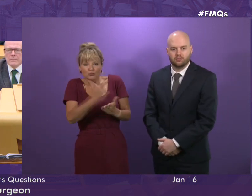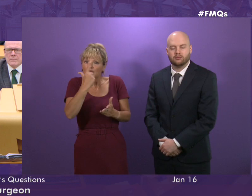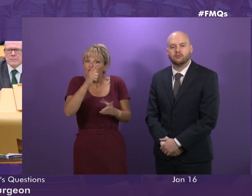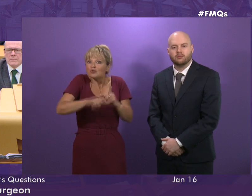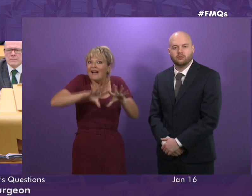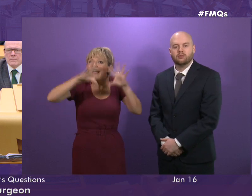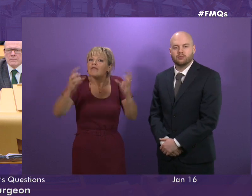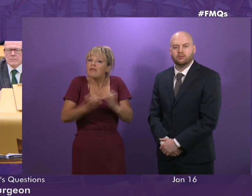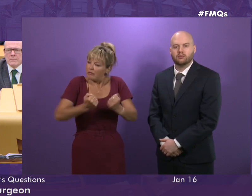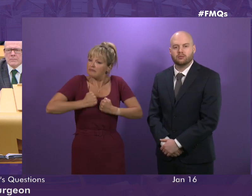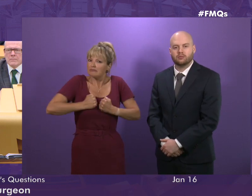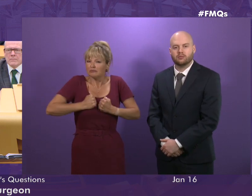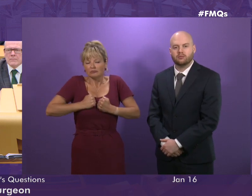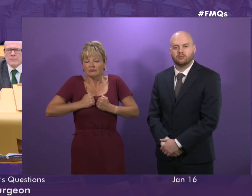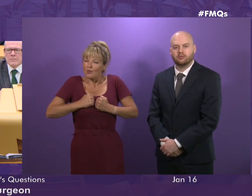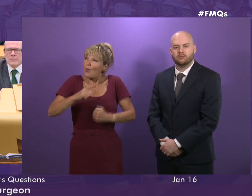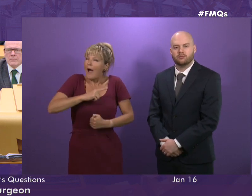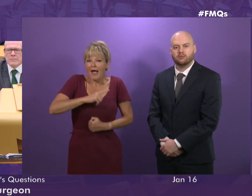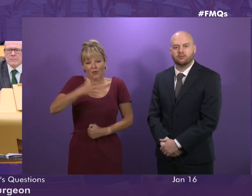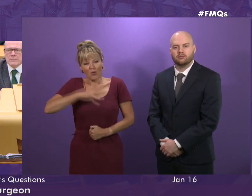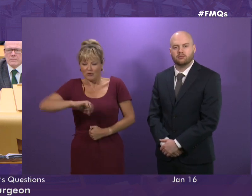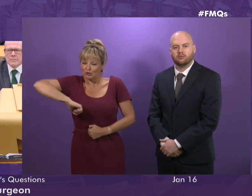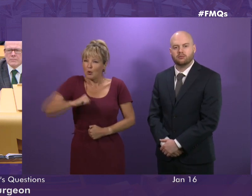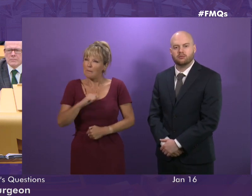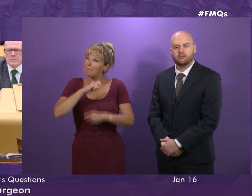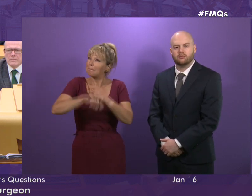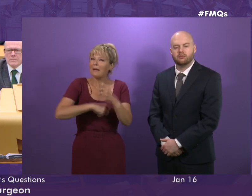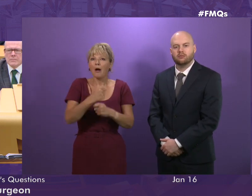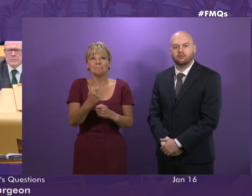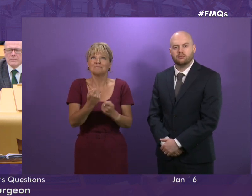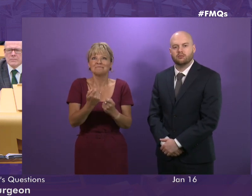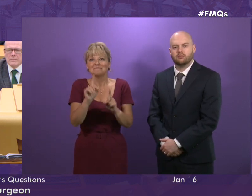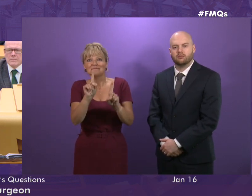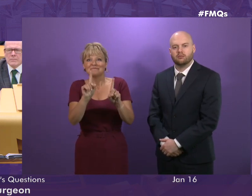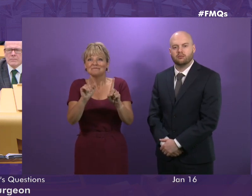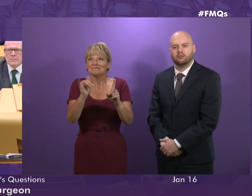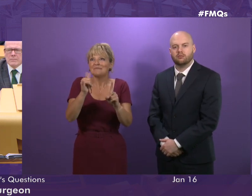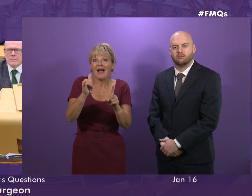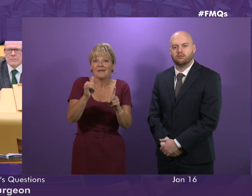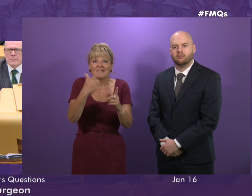as a country to get as quickly as possible to a position where we perhaps have a cure